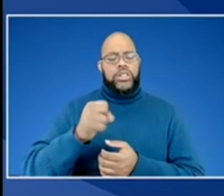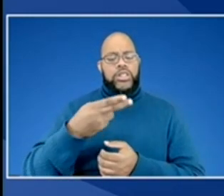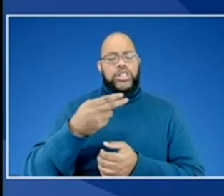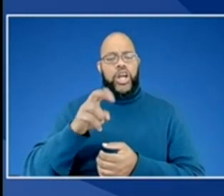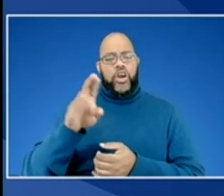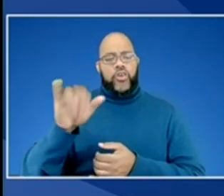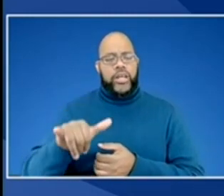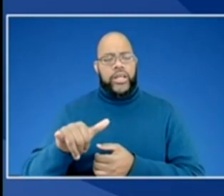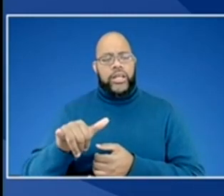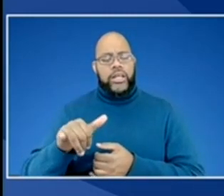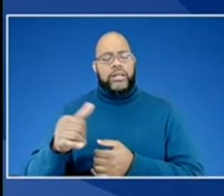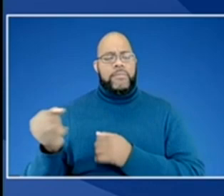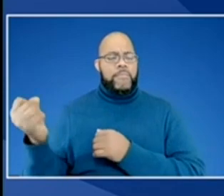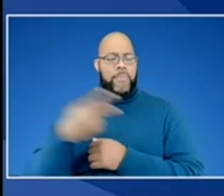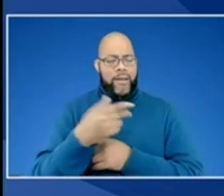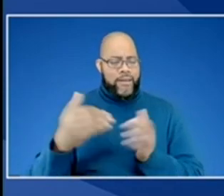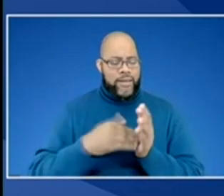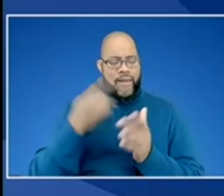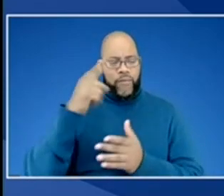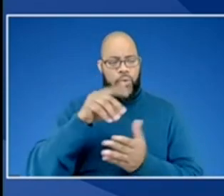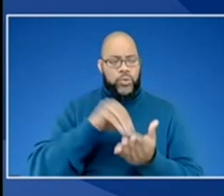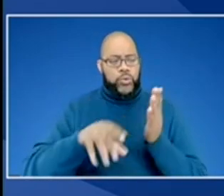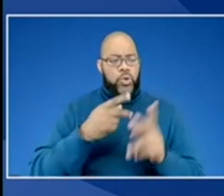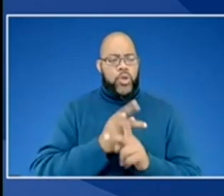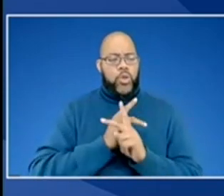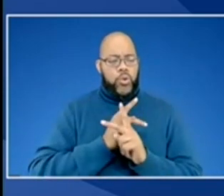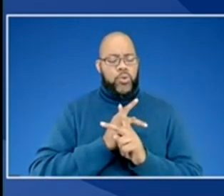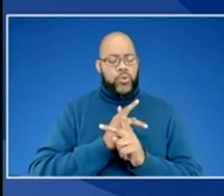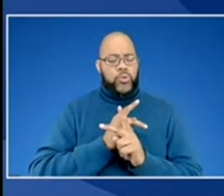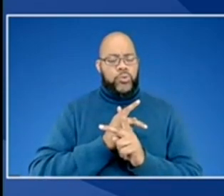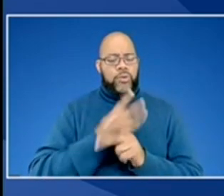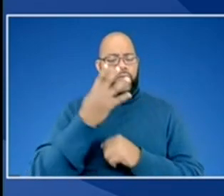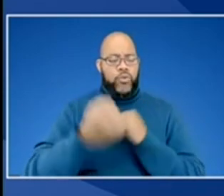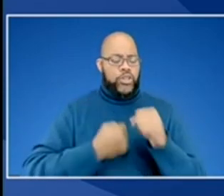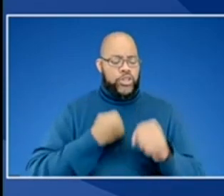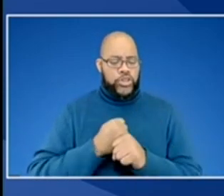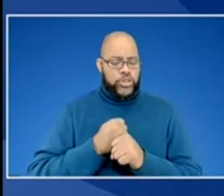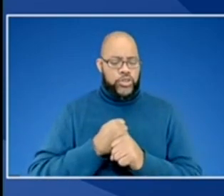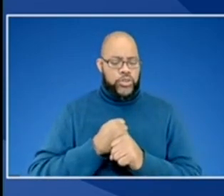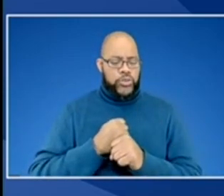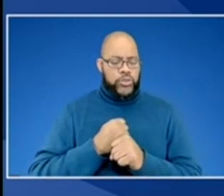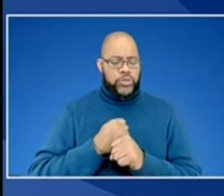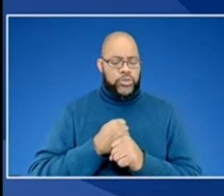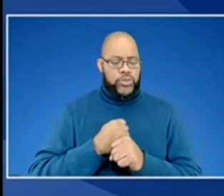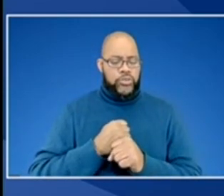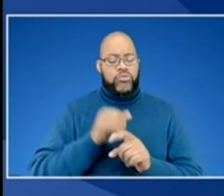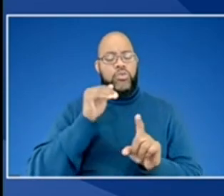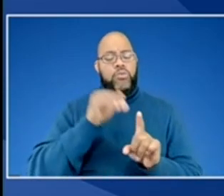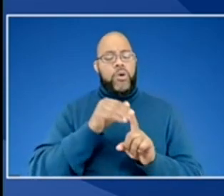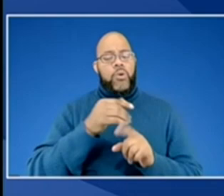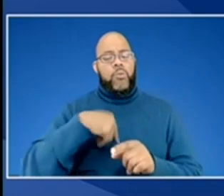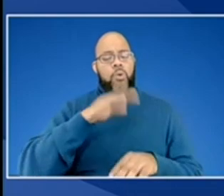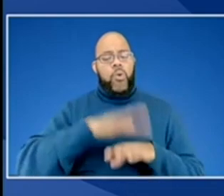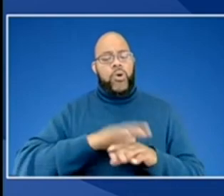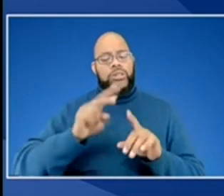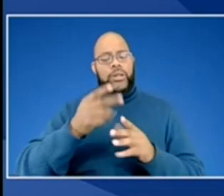in for student loan borrowers four years. Reminder we're on that second part of the